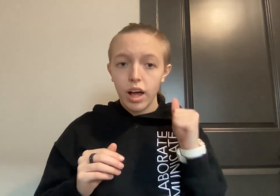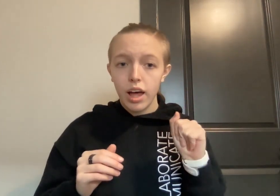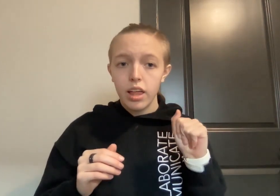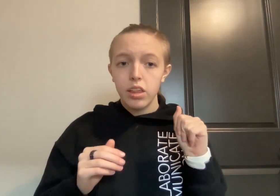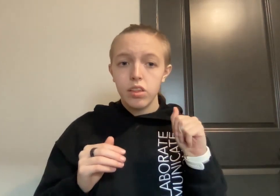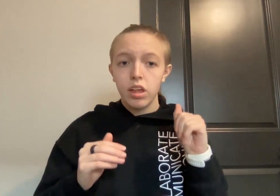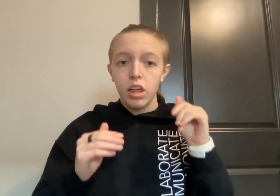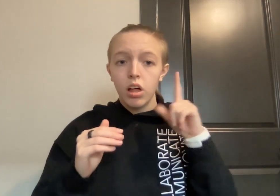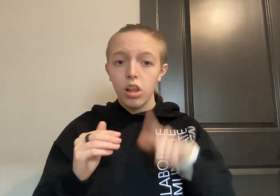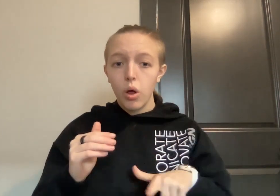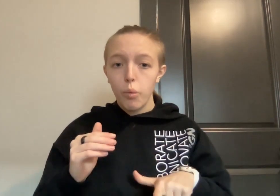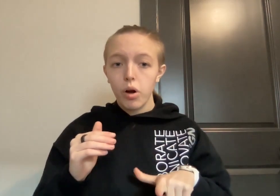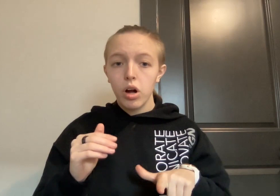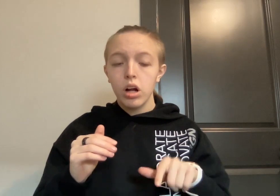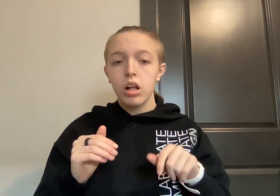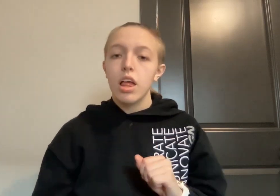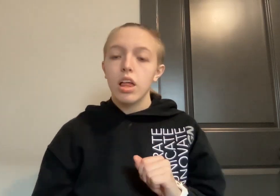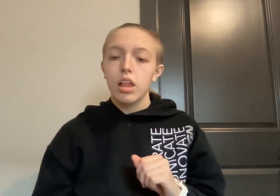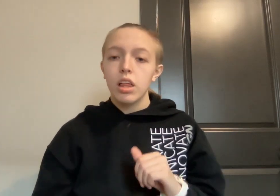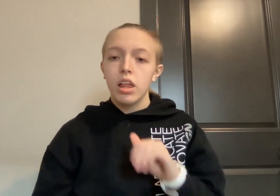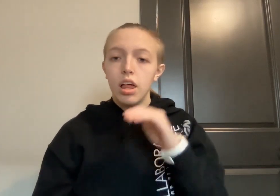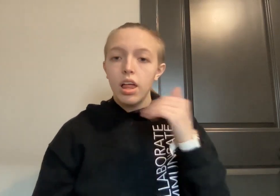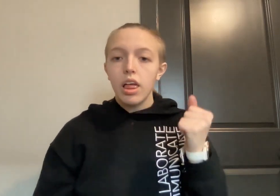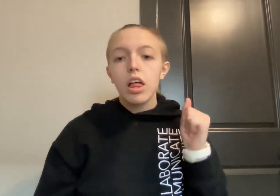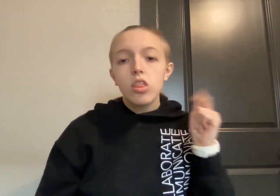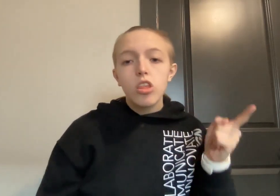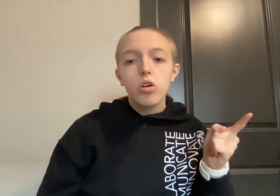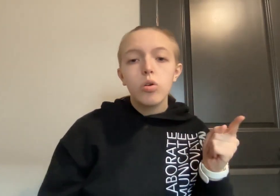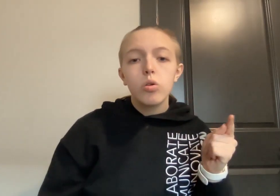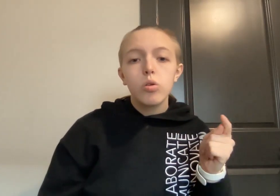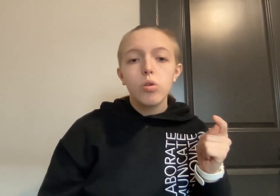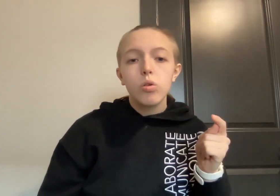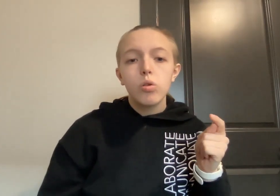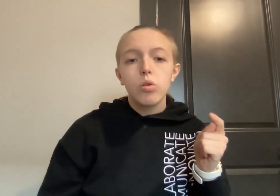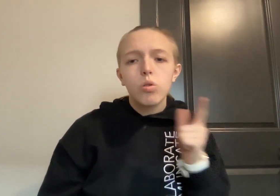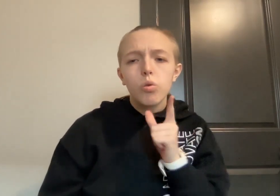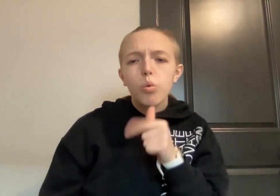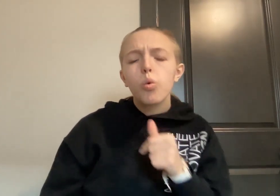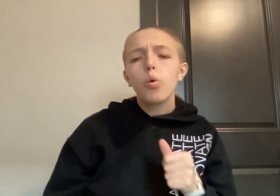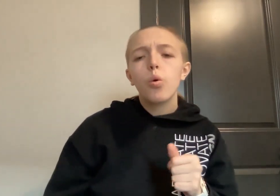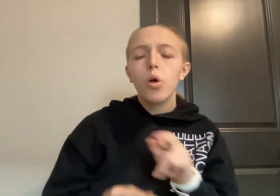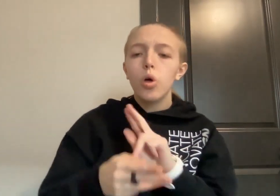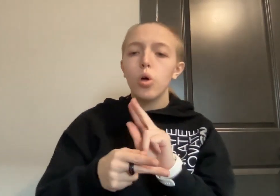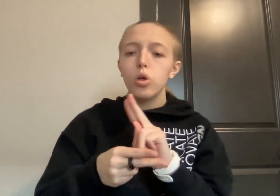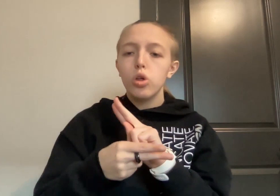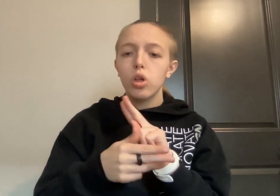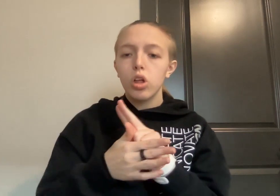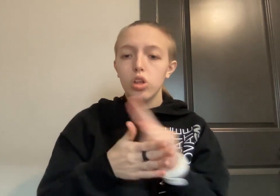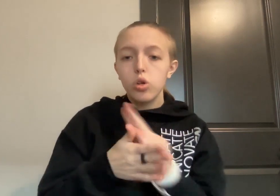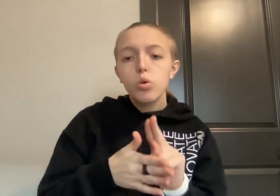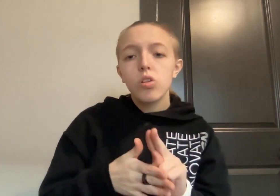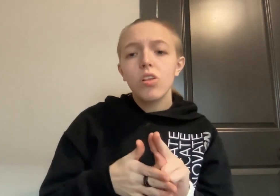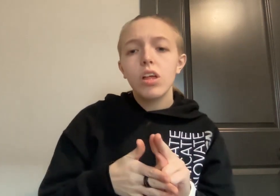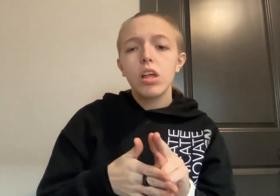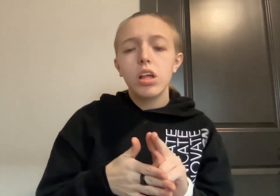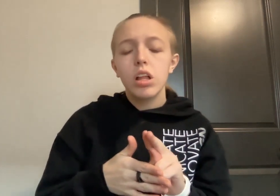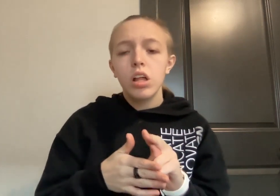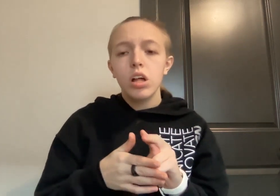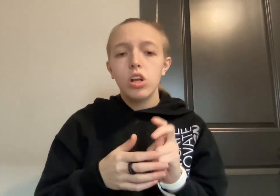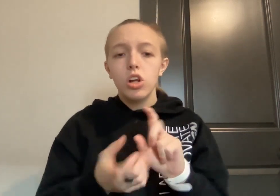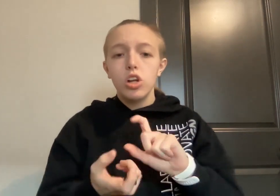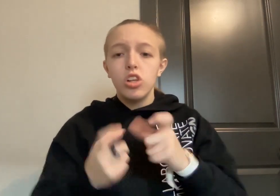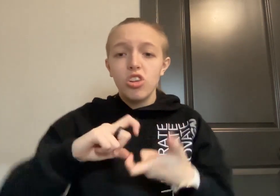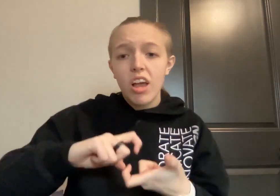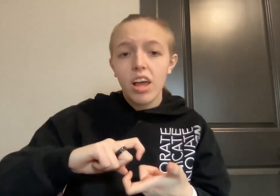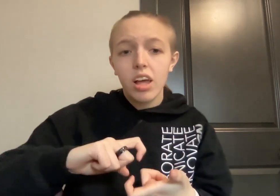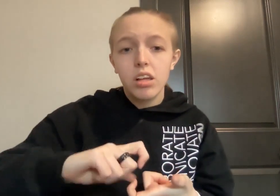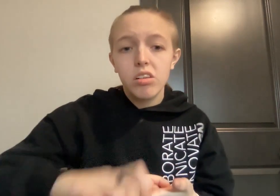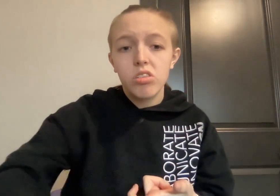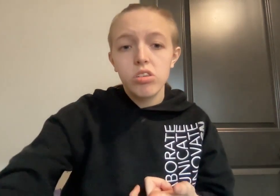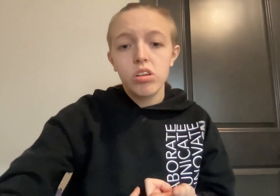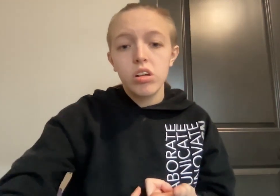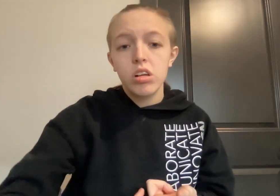as lower compared to those who use sign language and changed